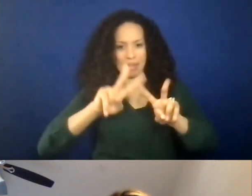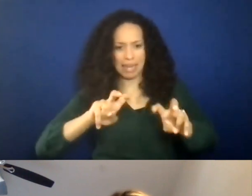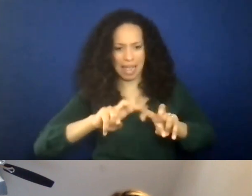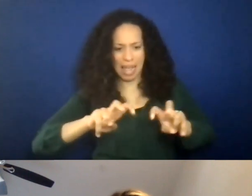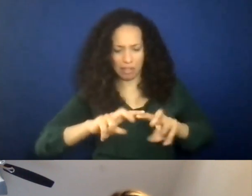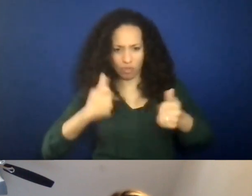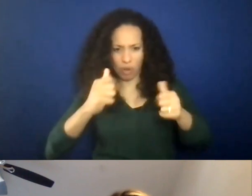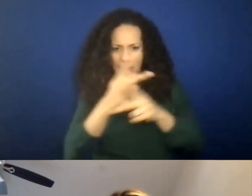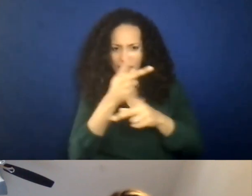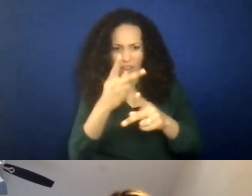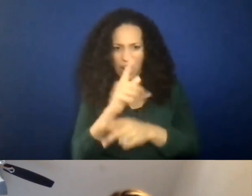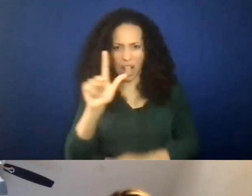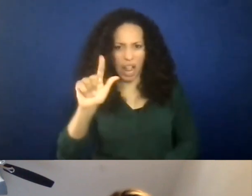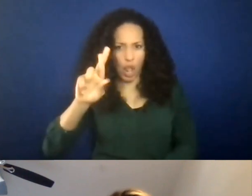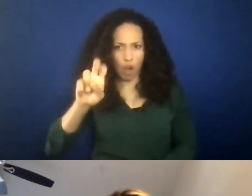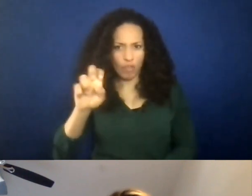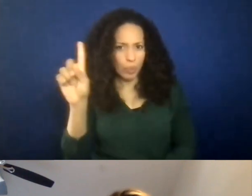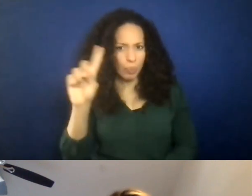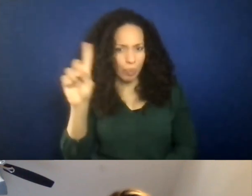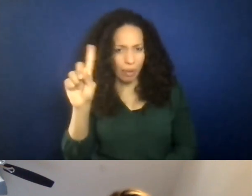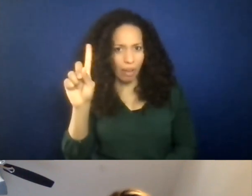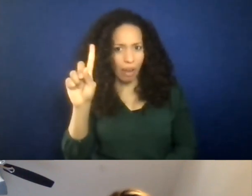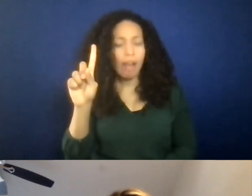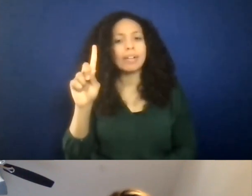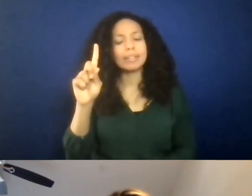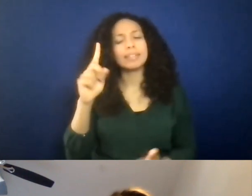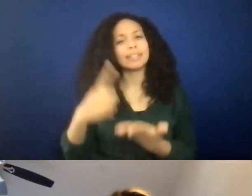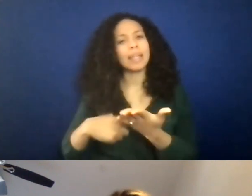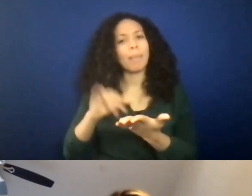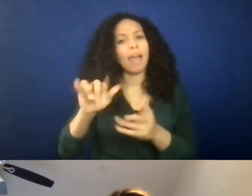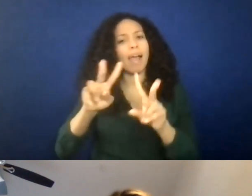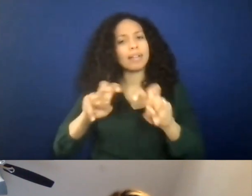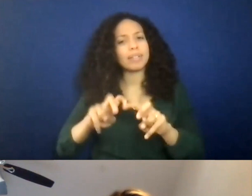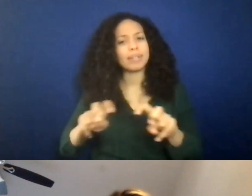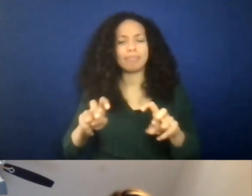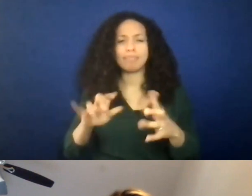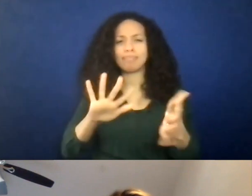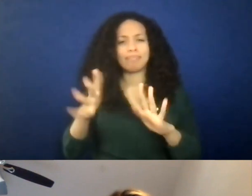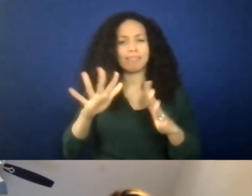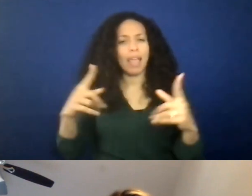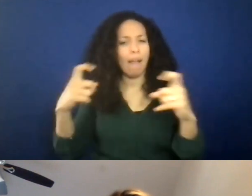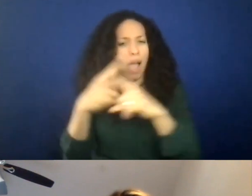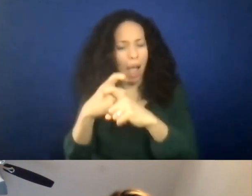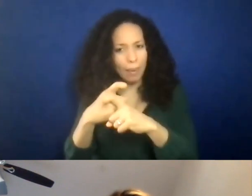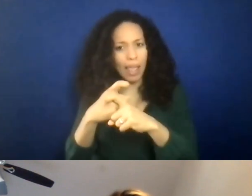is can be somewhat more complicated, um, and involve a second step for kids who are